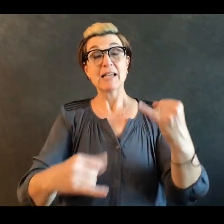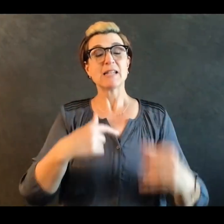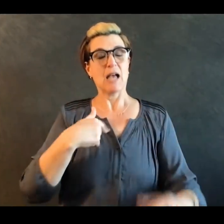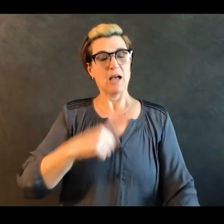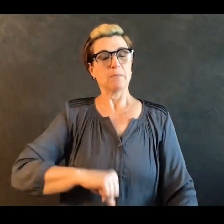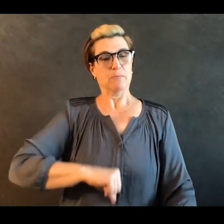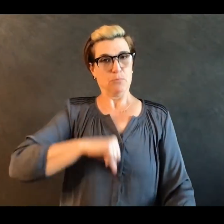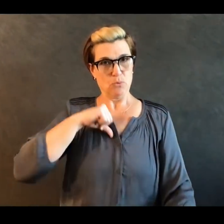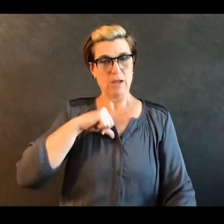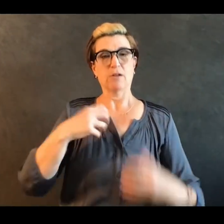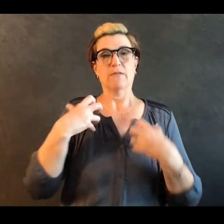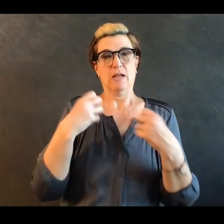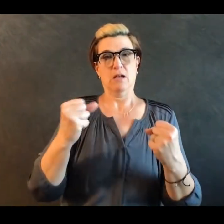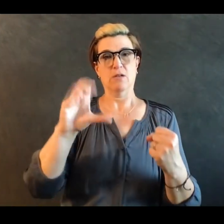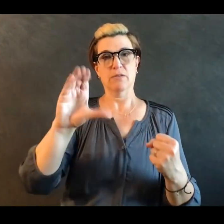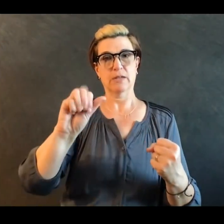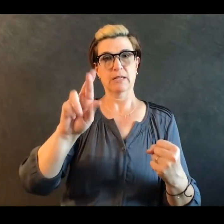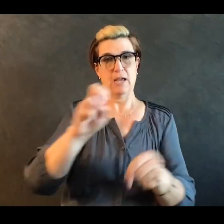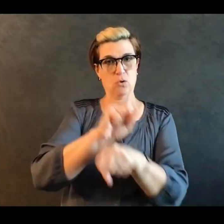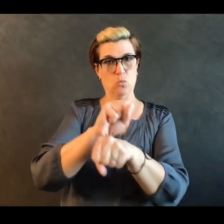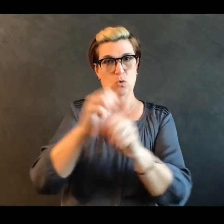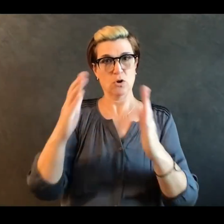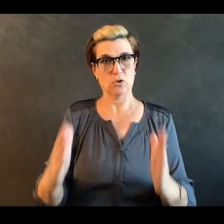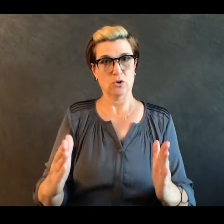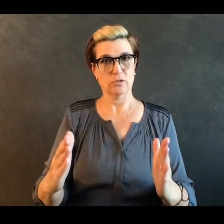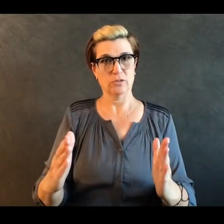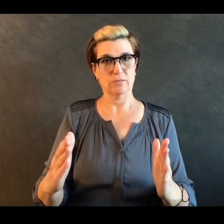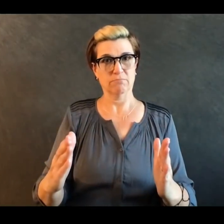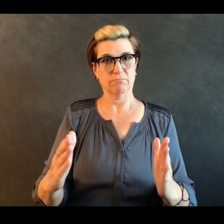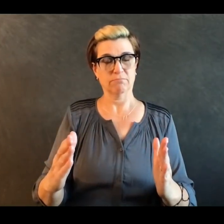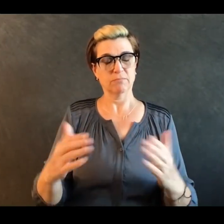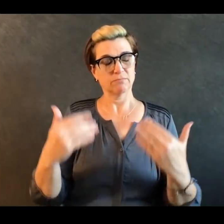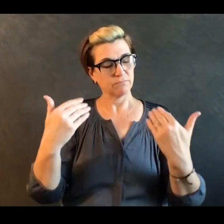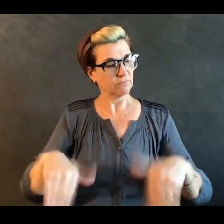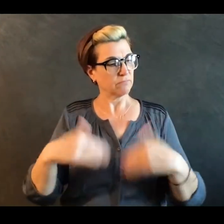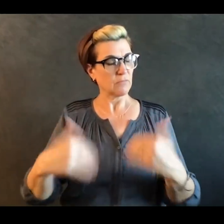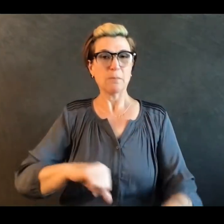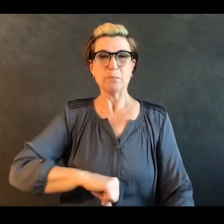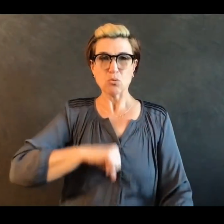country and how proud we are of the men and women in uniform our medical